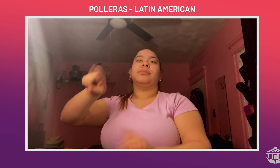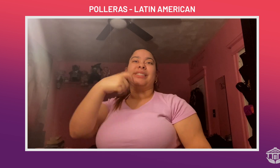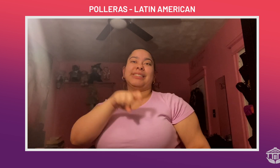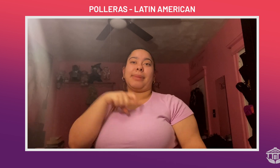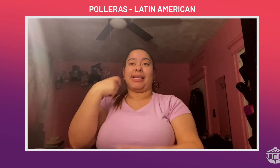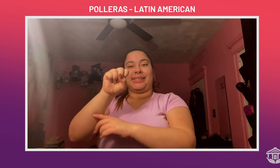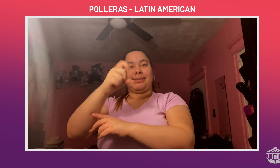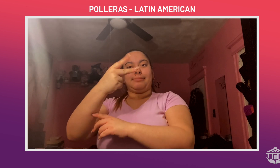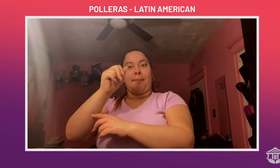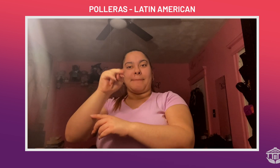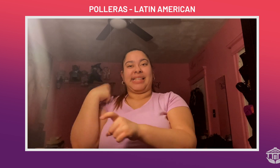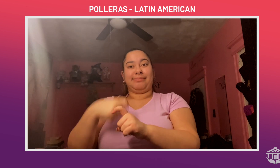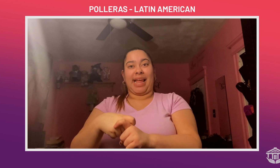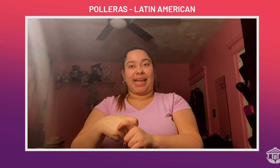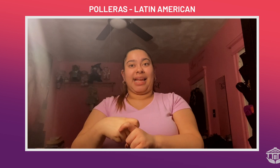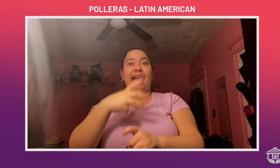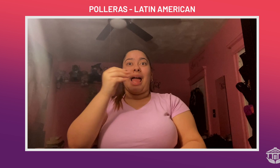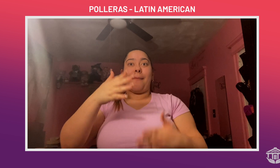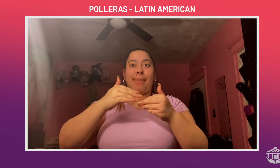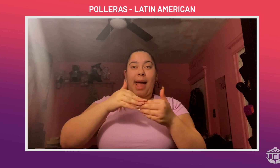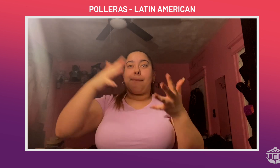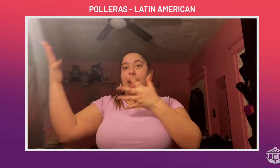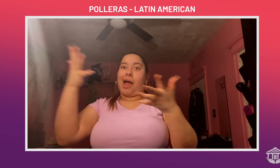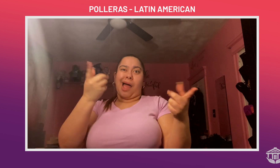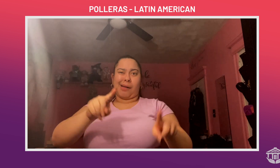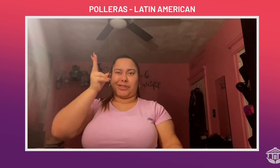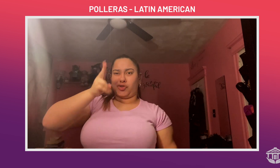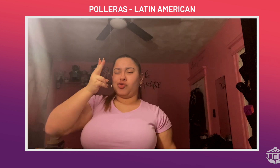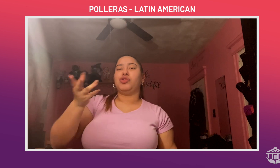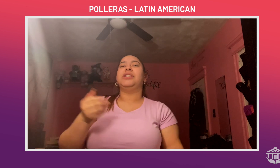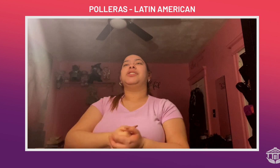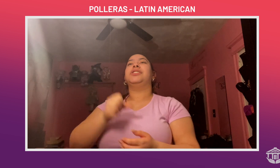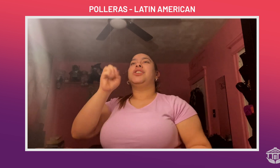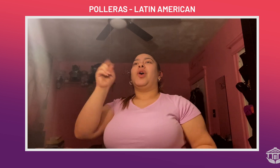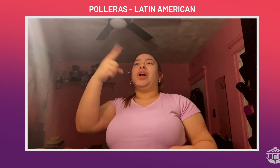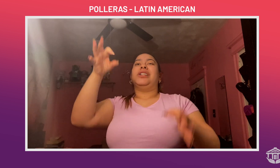has ties to Spain as well as Panama. It was decided that there should be something nice